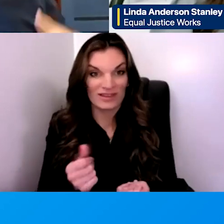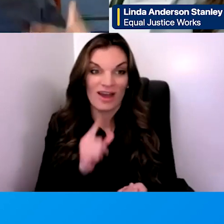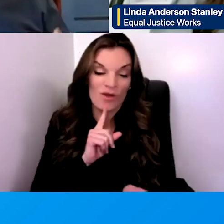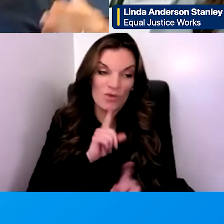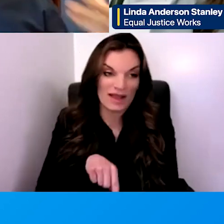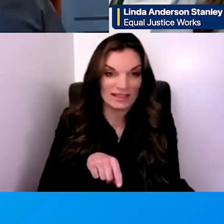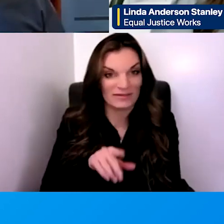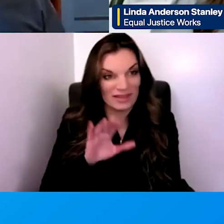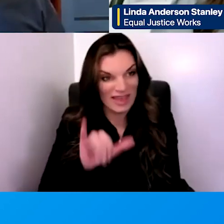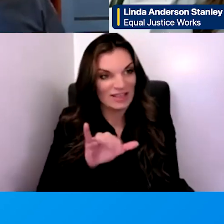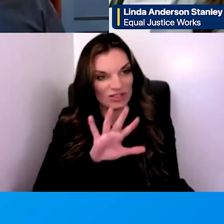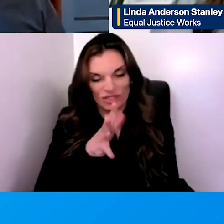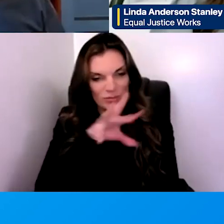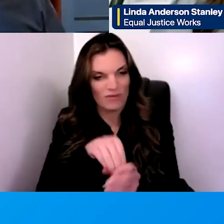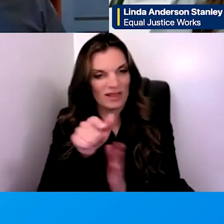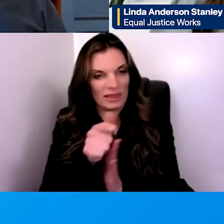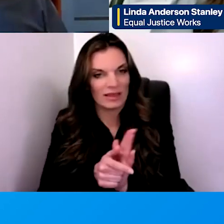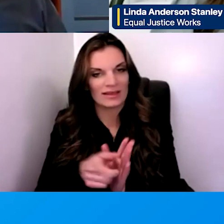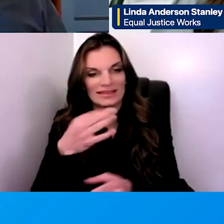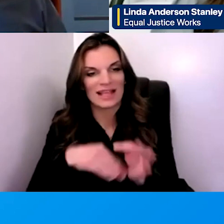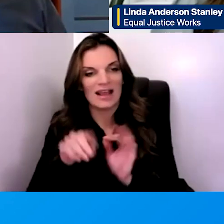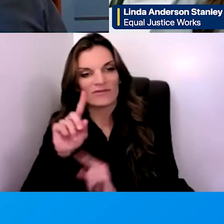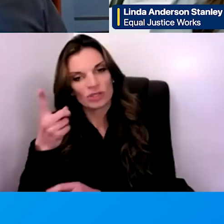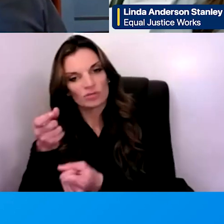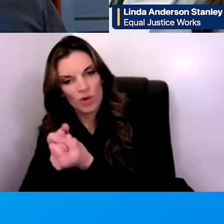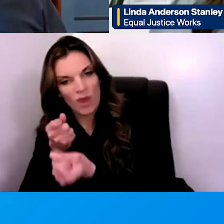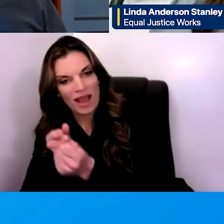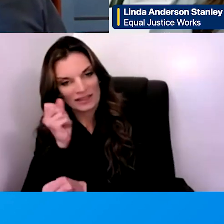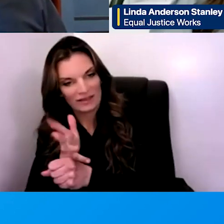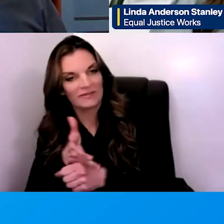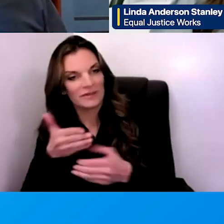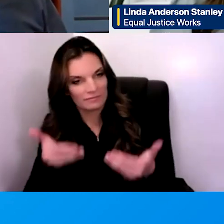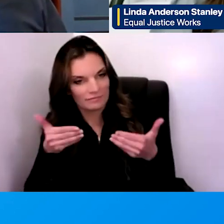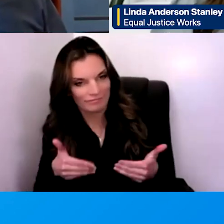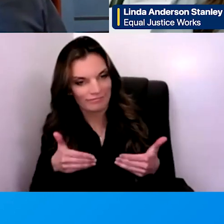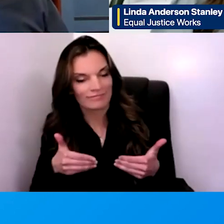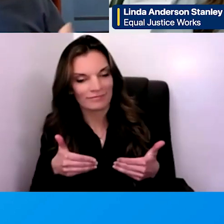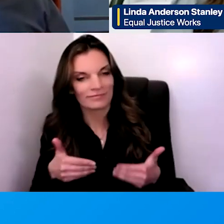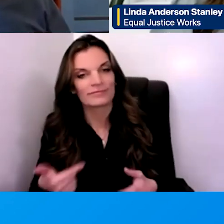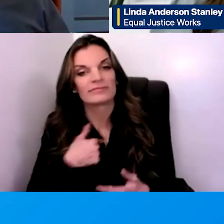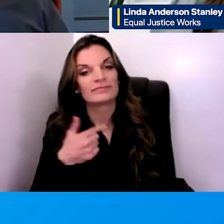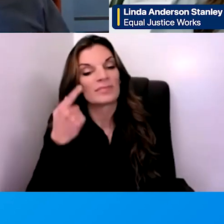They are inherently reacted as opposed to proactive. So that I feel like advocacy